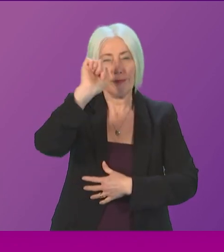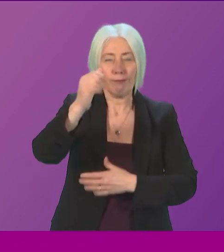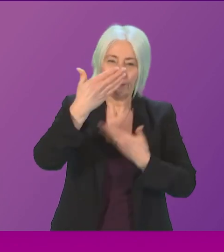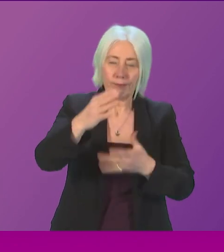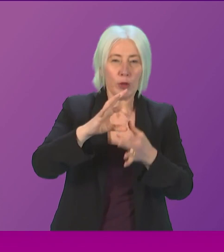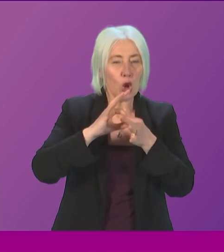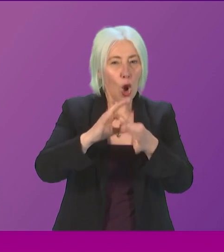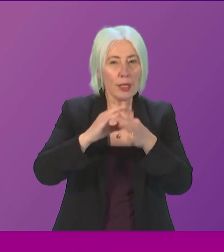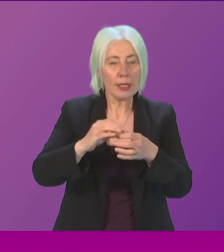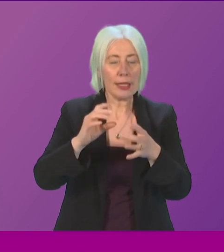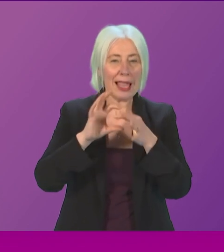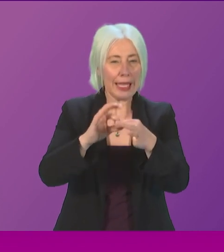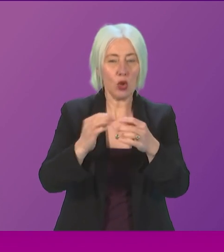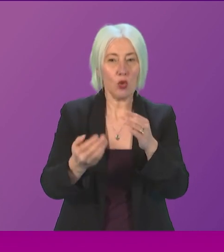constant link to our past and heritage.